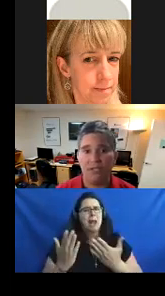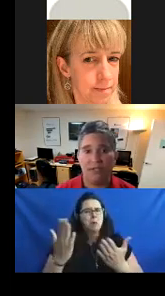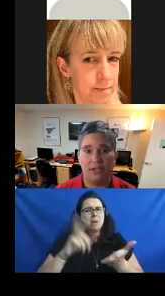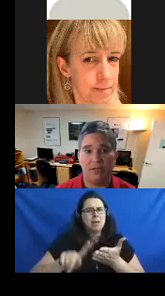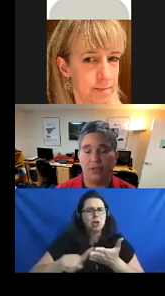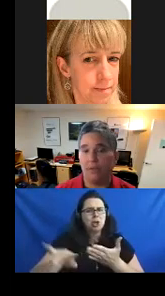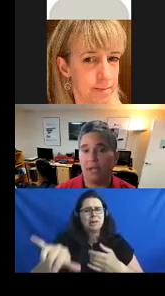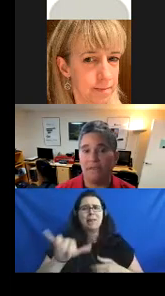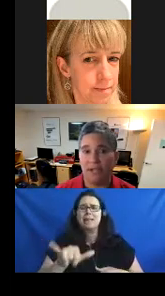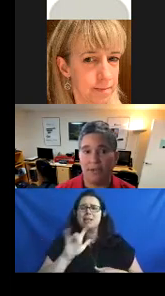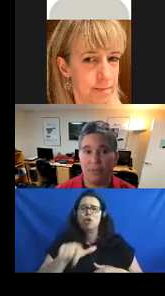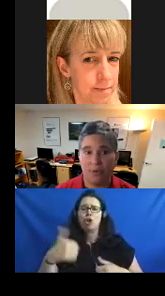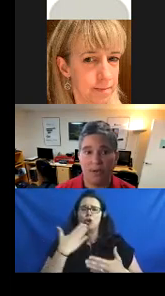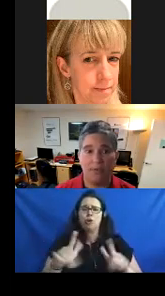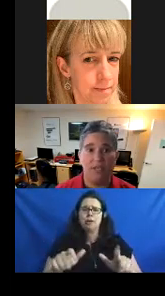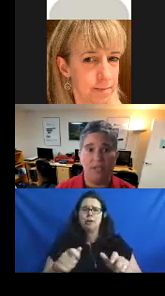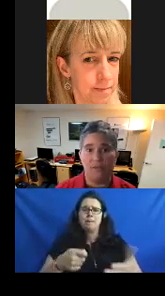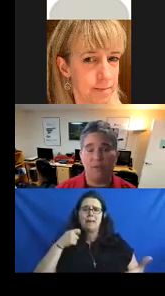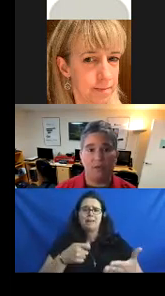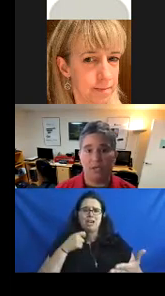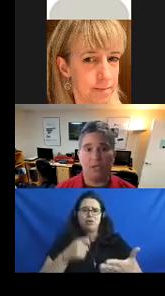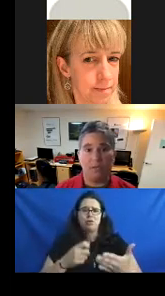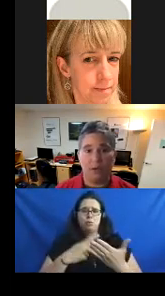IT'S A GOOD MAGNIFICATION PROGRAM IF YOU WANT TO COMPARE